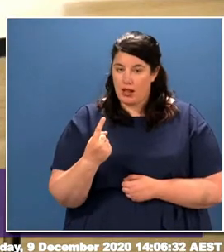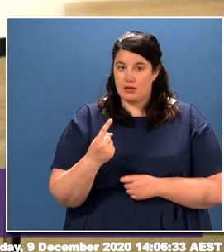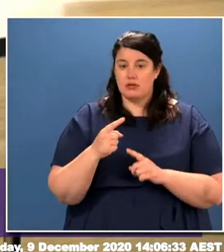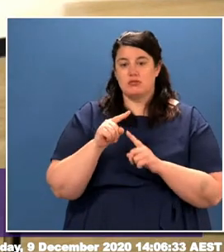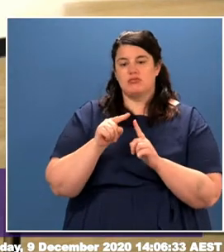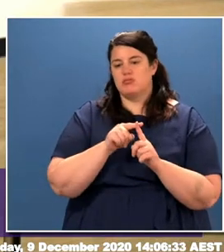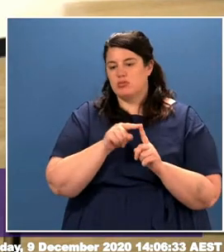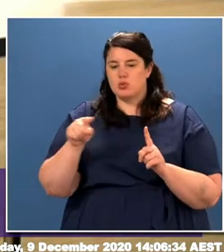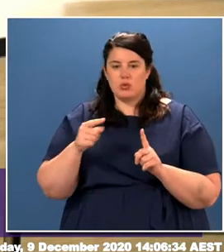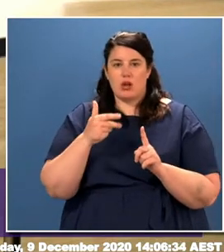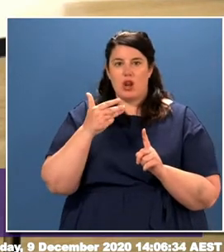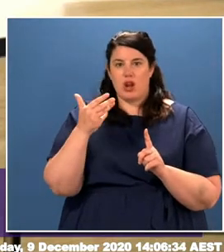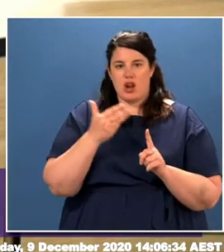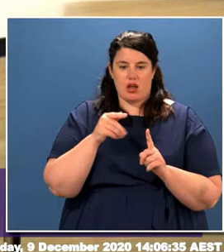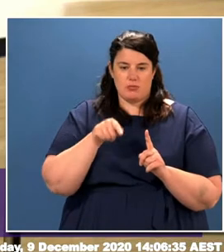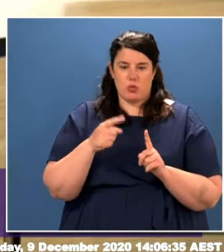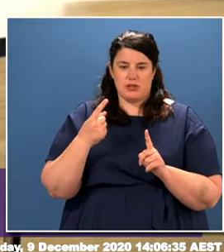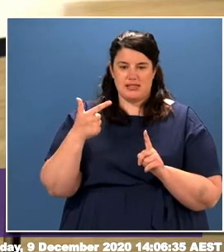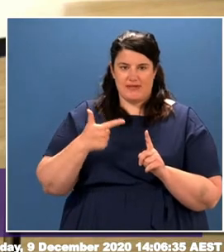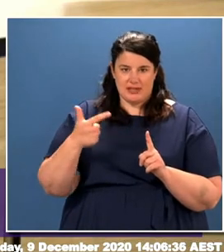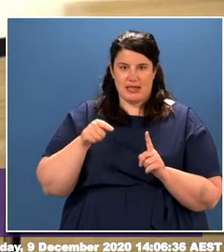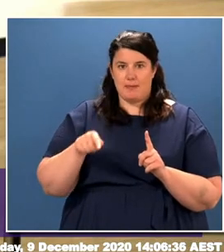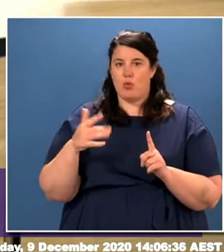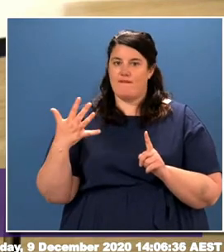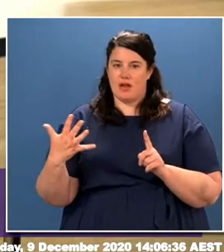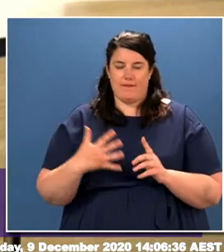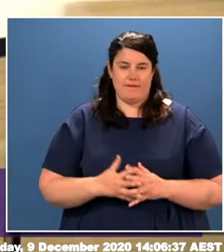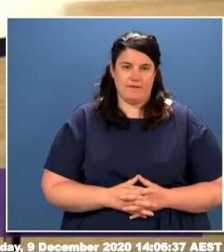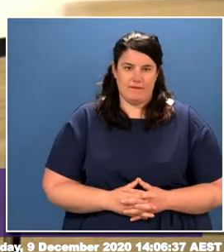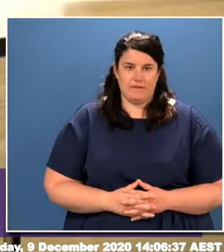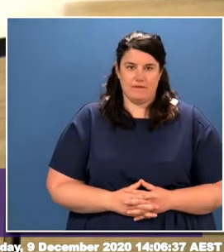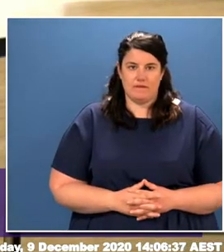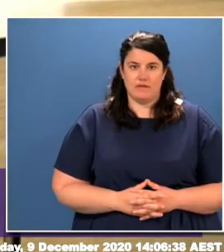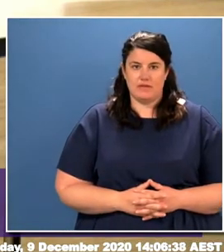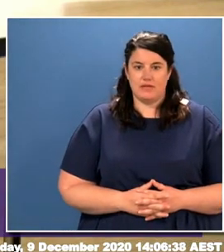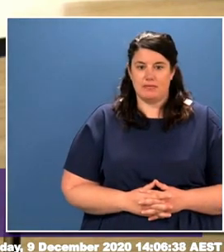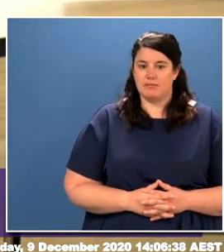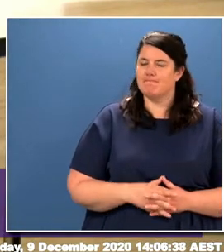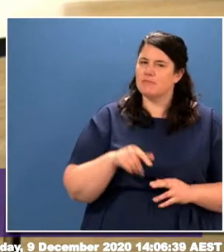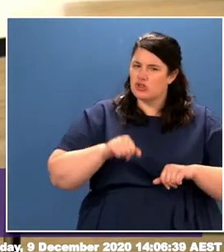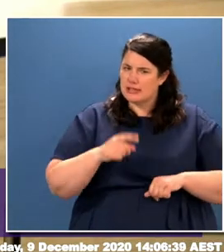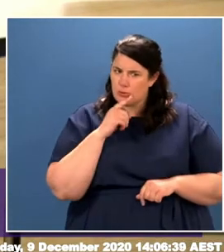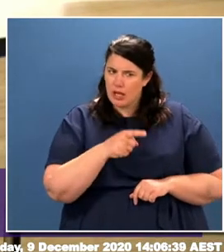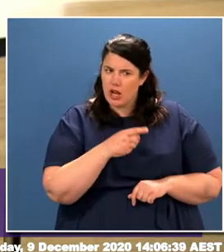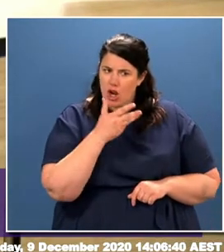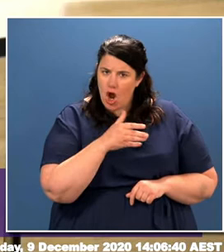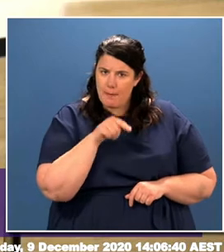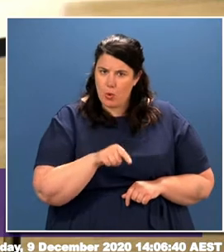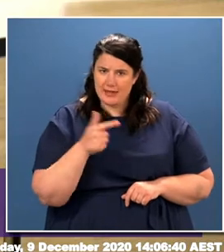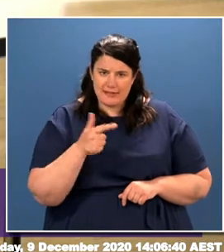through to 19.17.5. I think you meant 9.17.1 to 5?